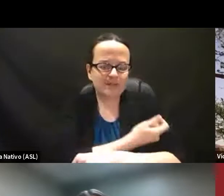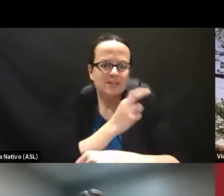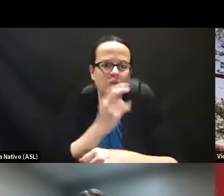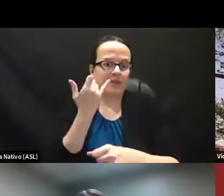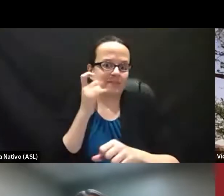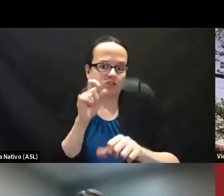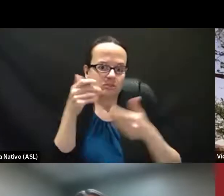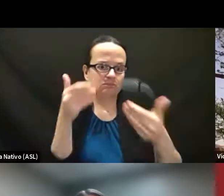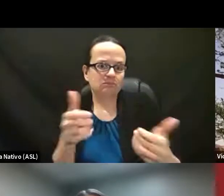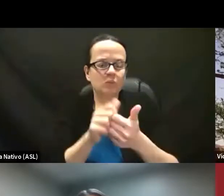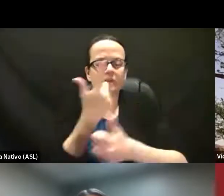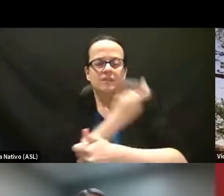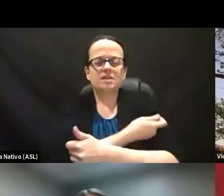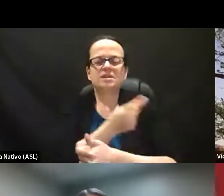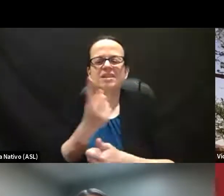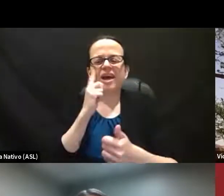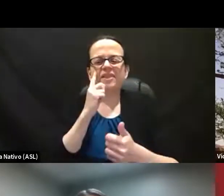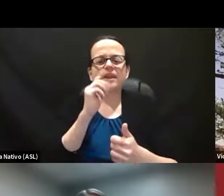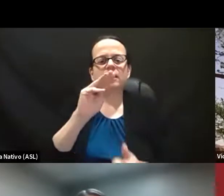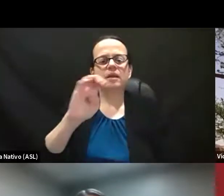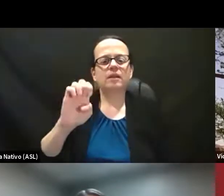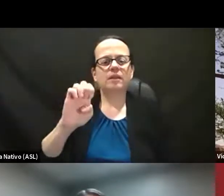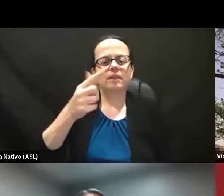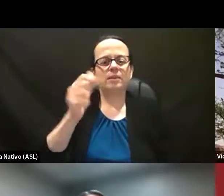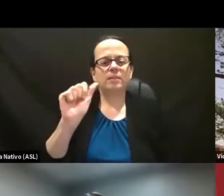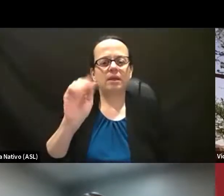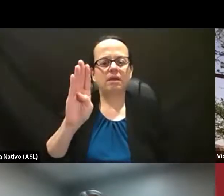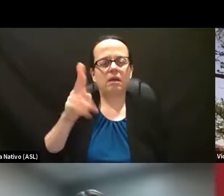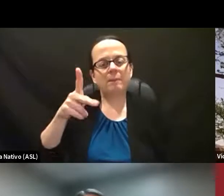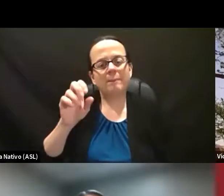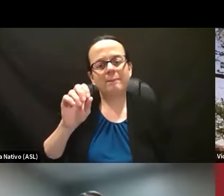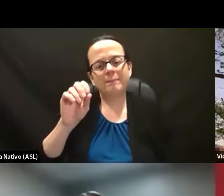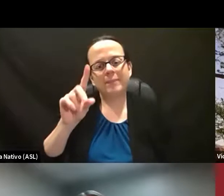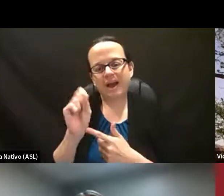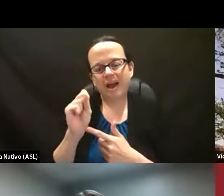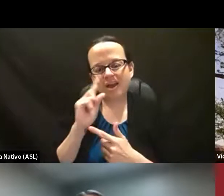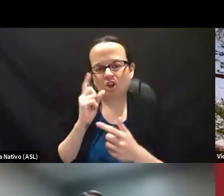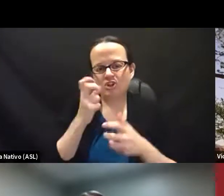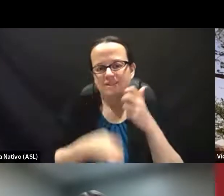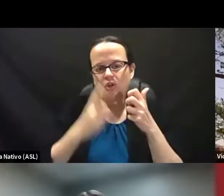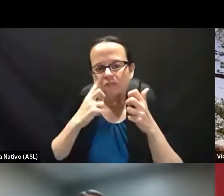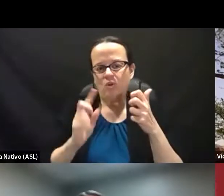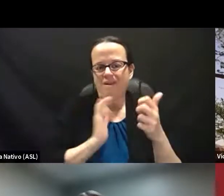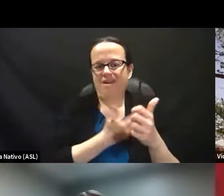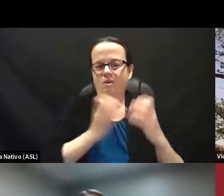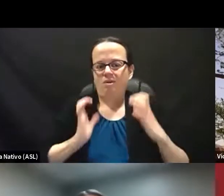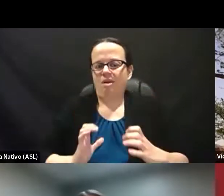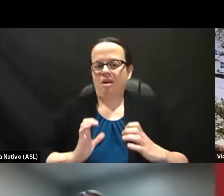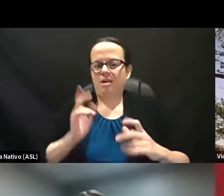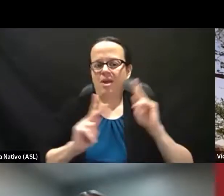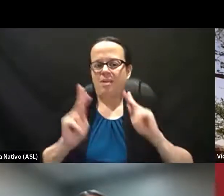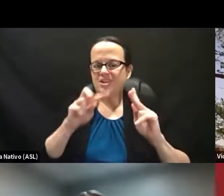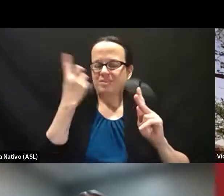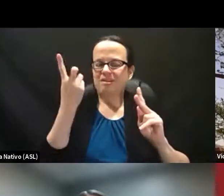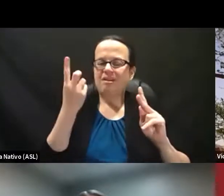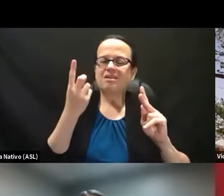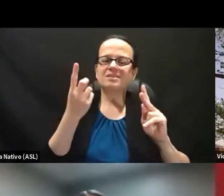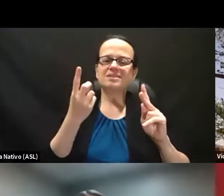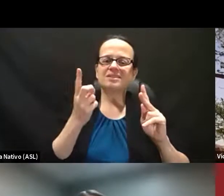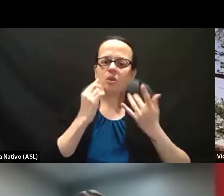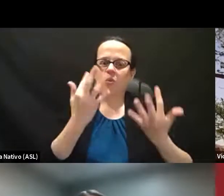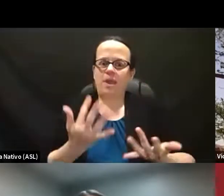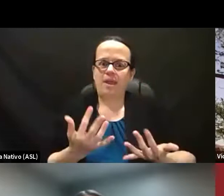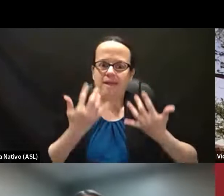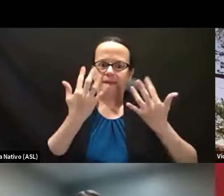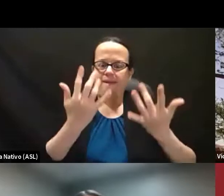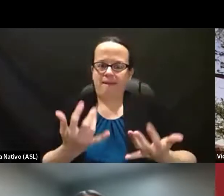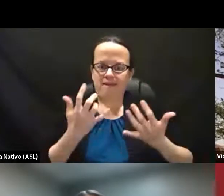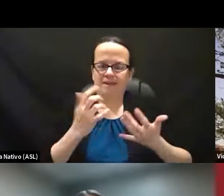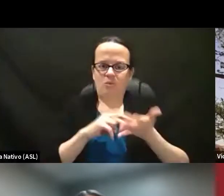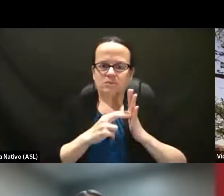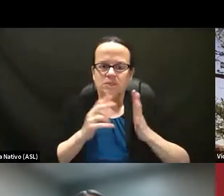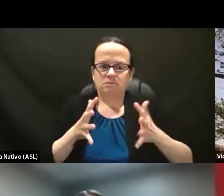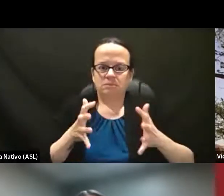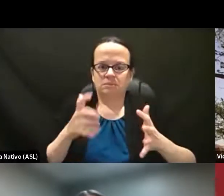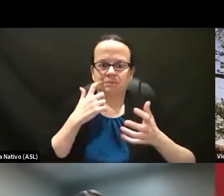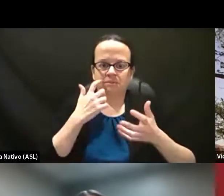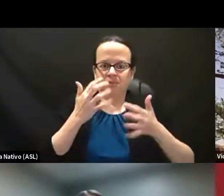Janice Hoffman (Pharm.D): So I think that the mega pods are difficult for our client population to go to because there's significant waiting, which causes anticipation and anxiety.